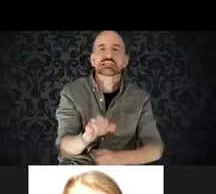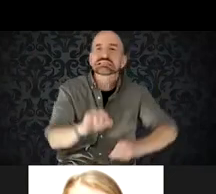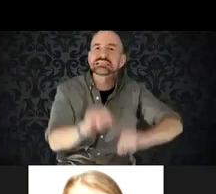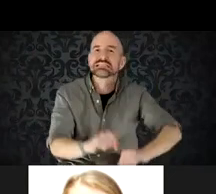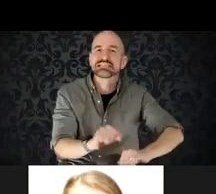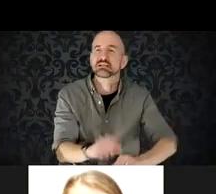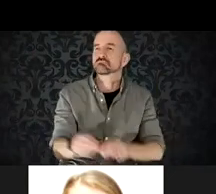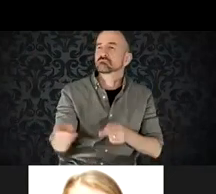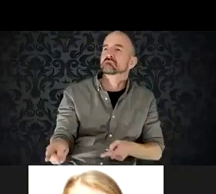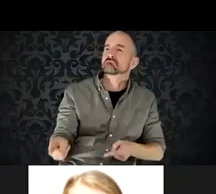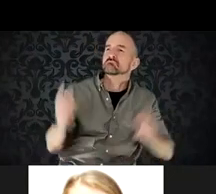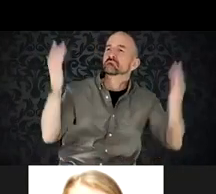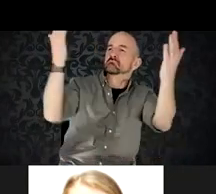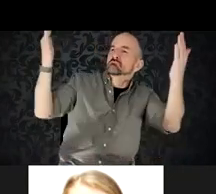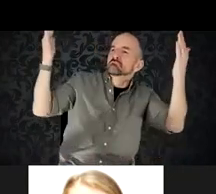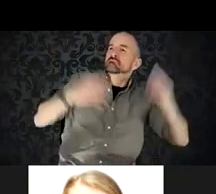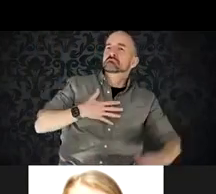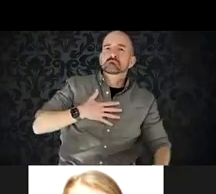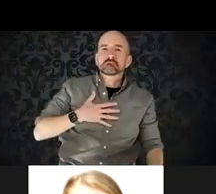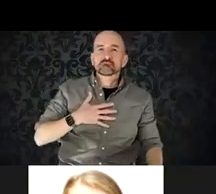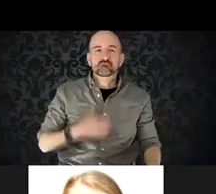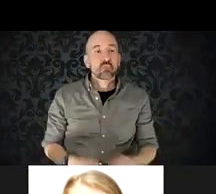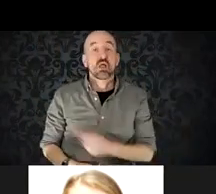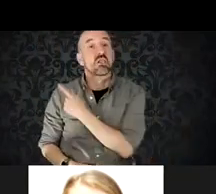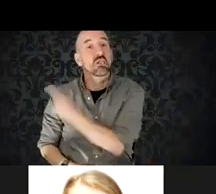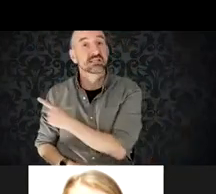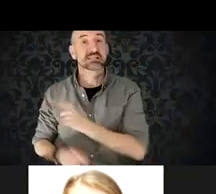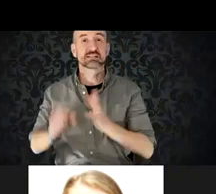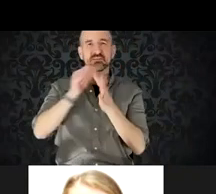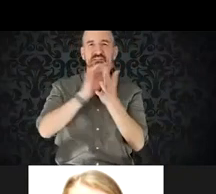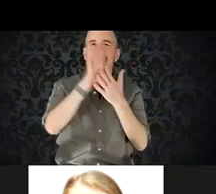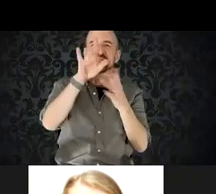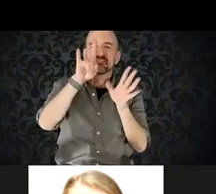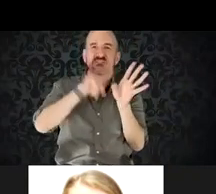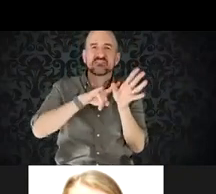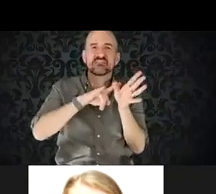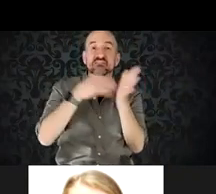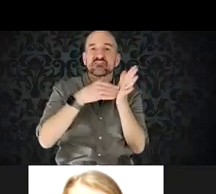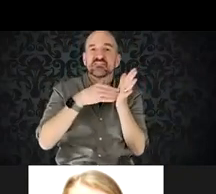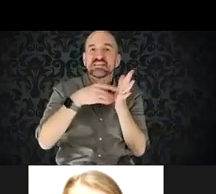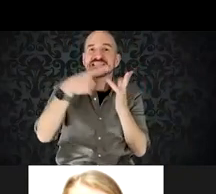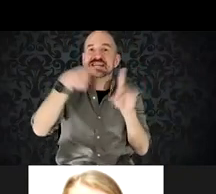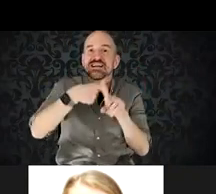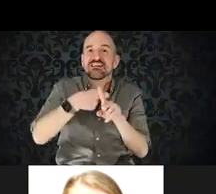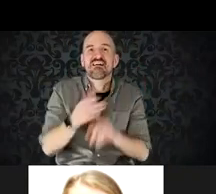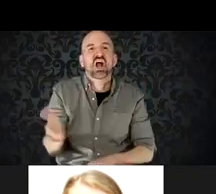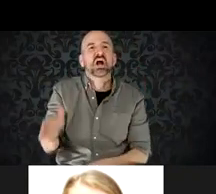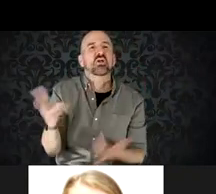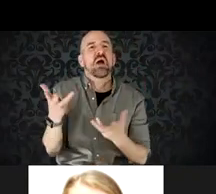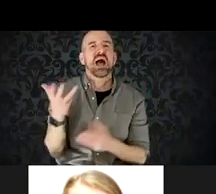of the wanted to, and what you can't see as well as a little